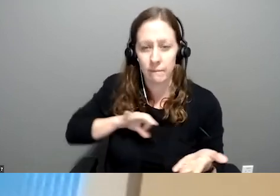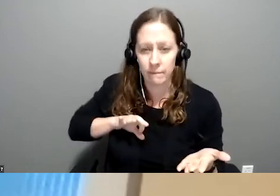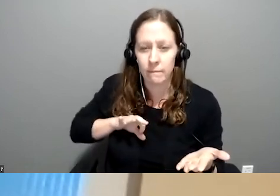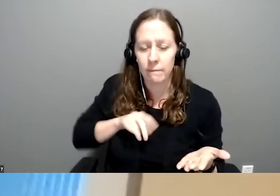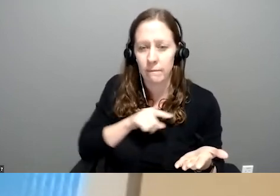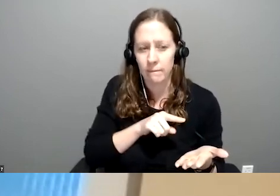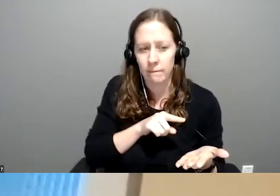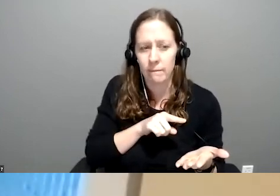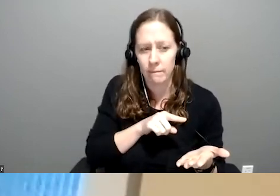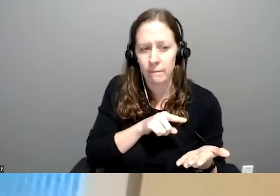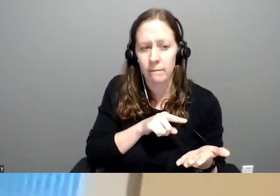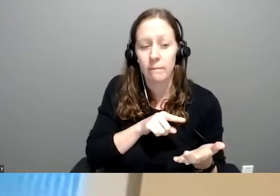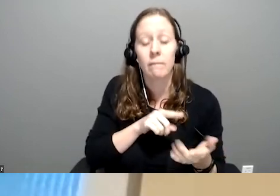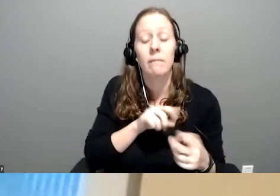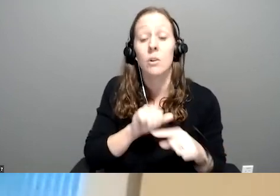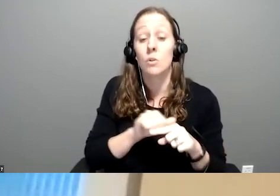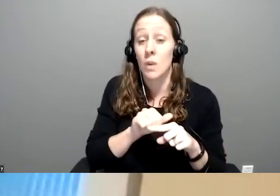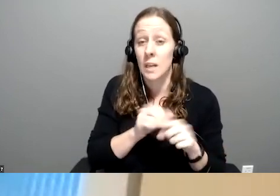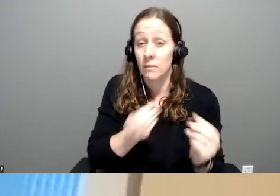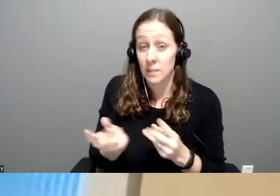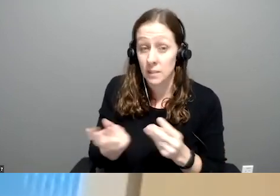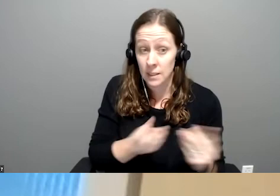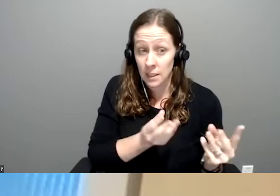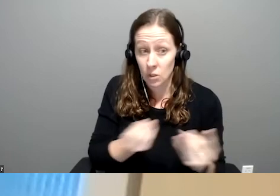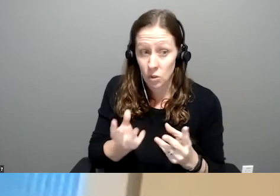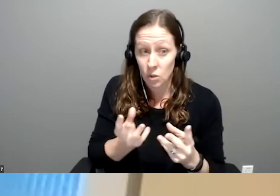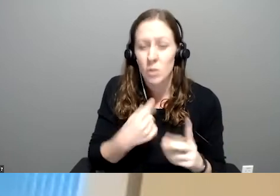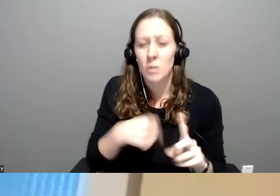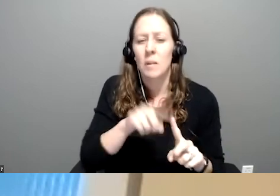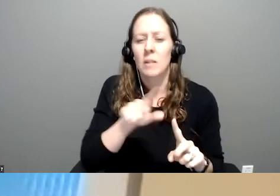the training facilitators and other individuals that were part of this project.